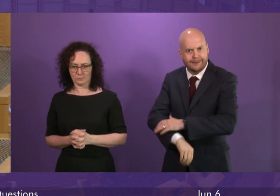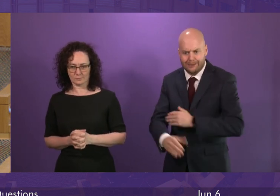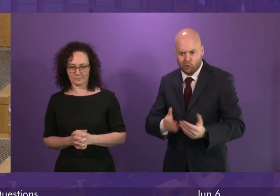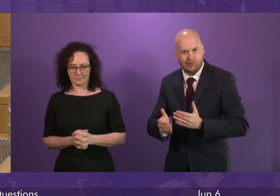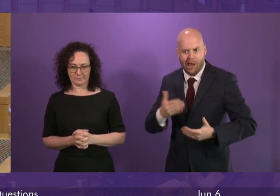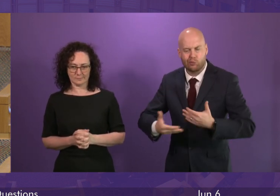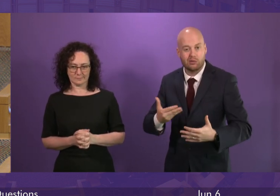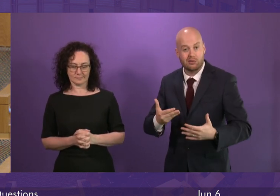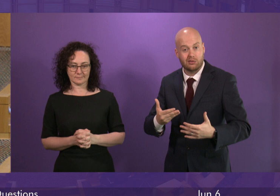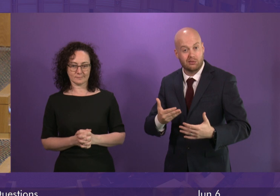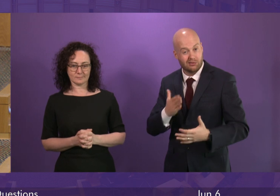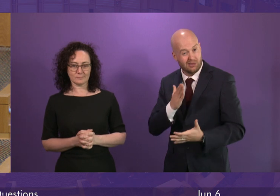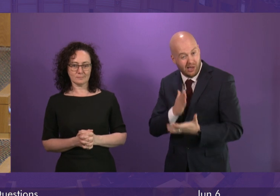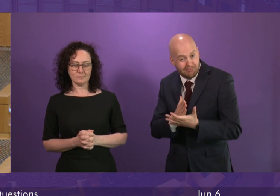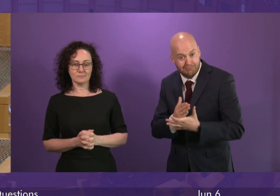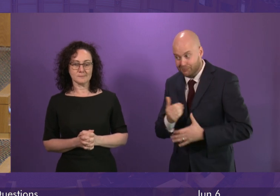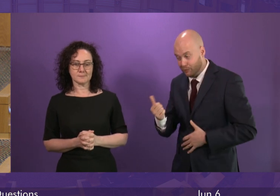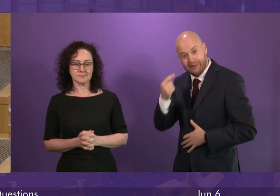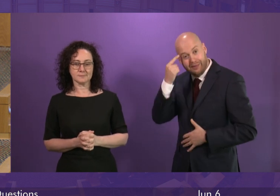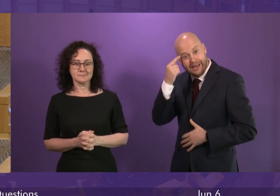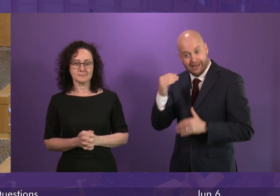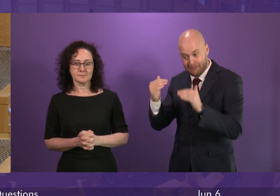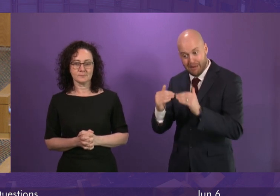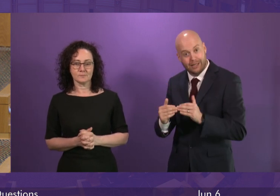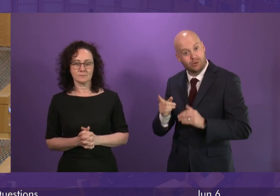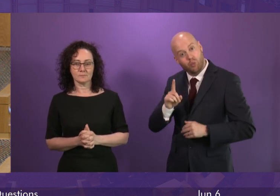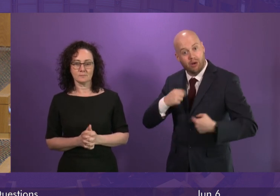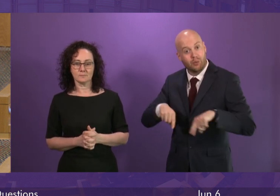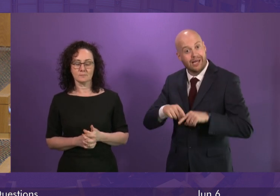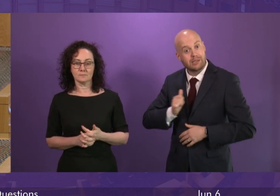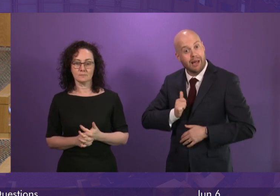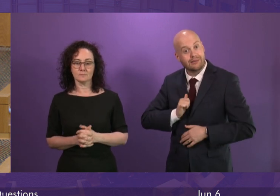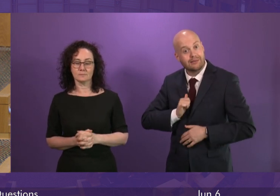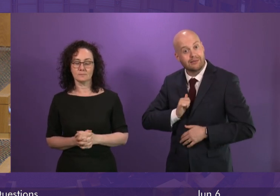he has met the expectations that the First Minister had when she appointed him to that